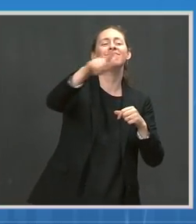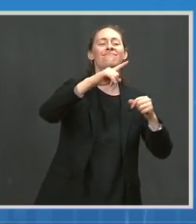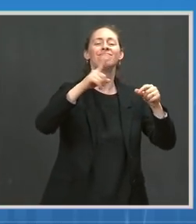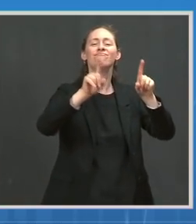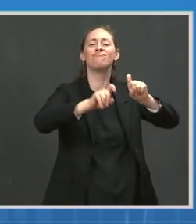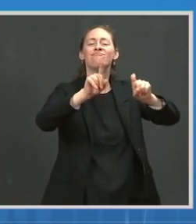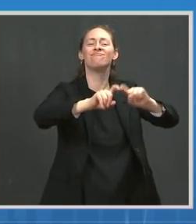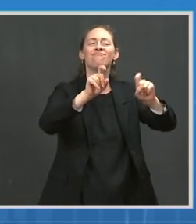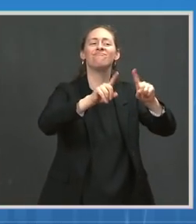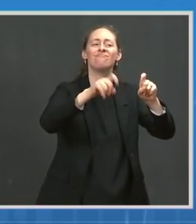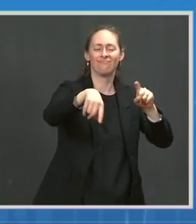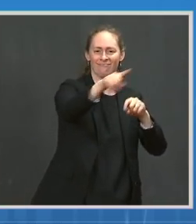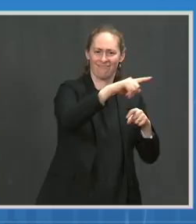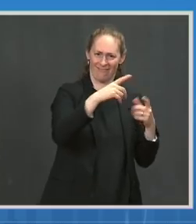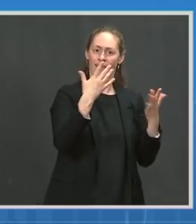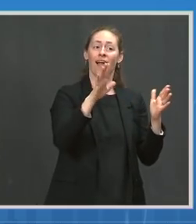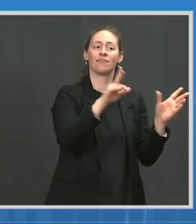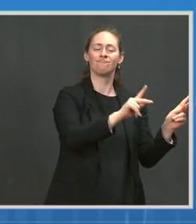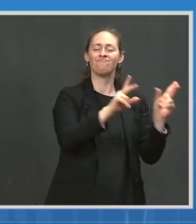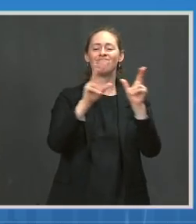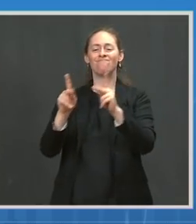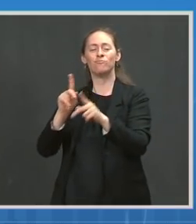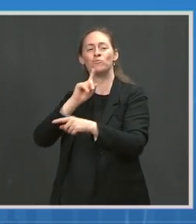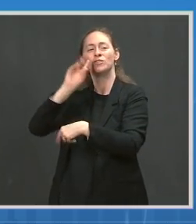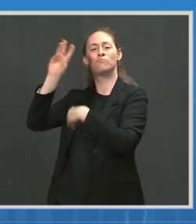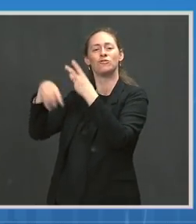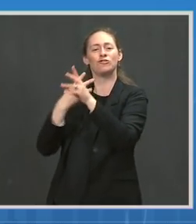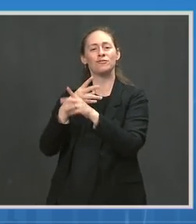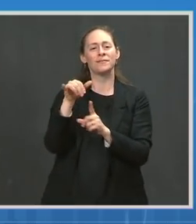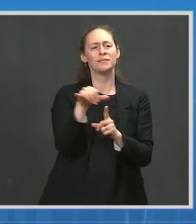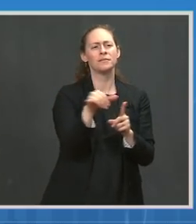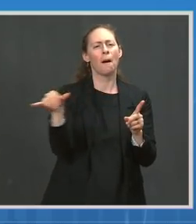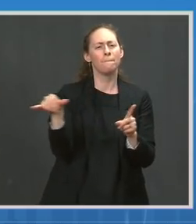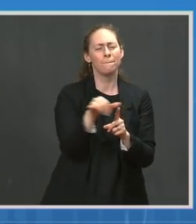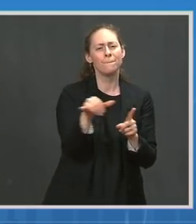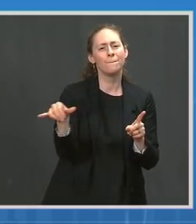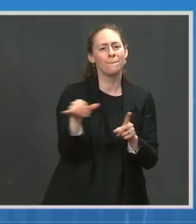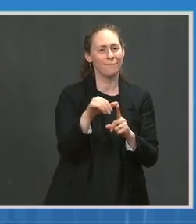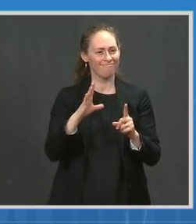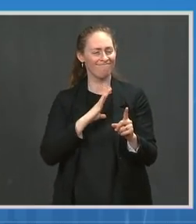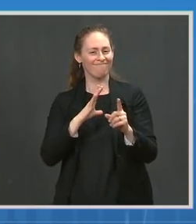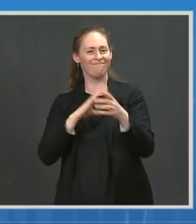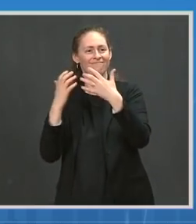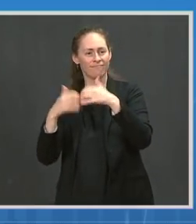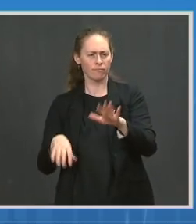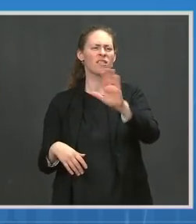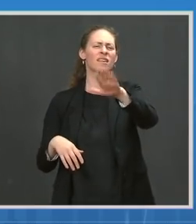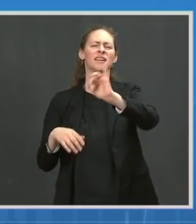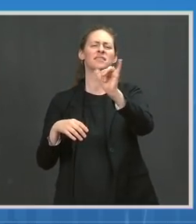Second, last week, we released data on the so-called num- -- the number of so-called "breakthrough infections" --